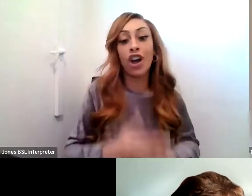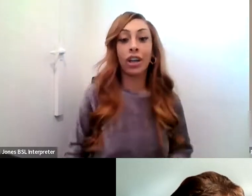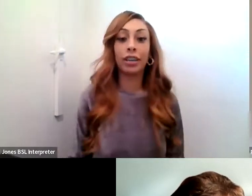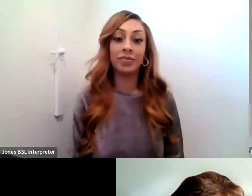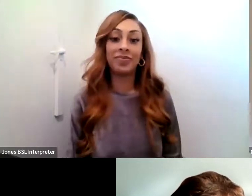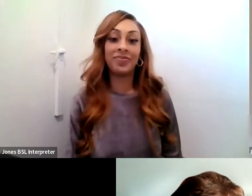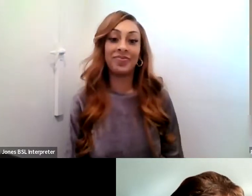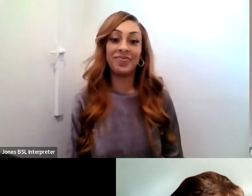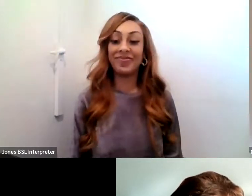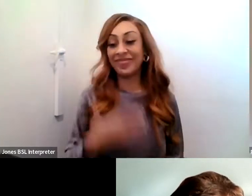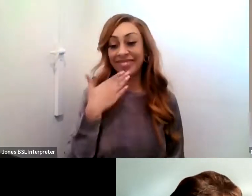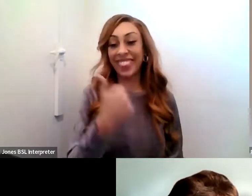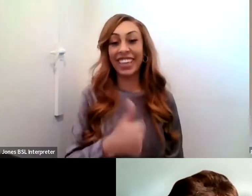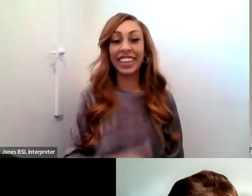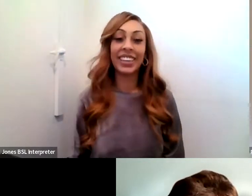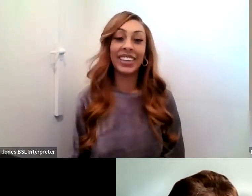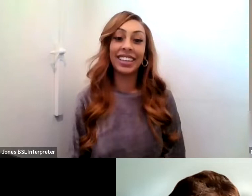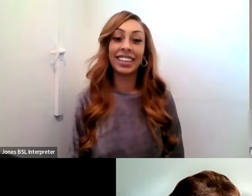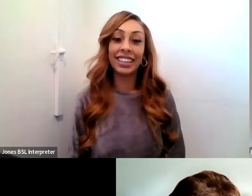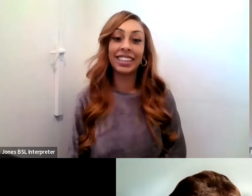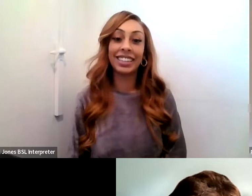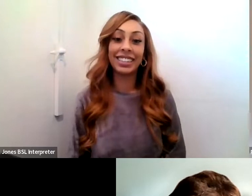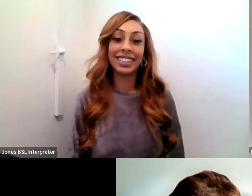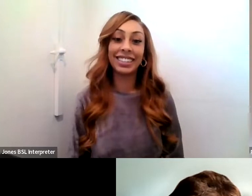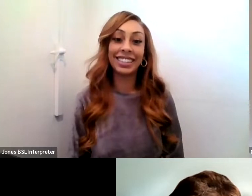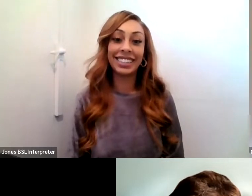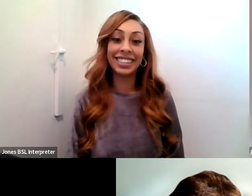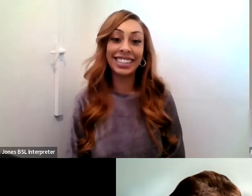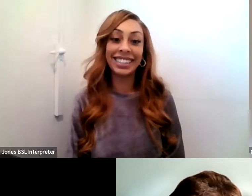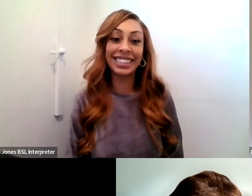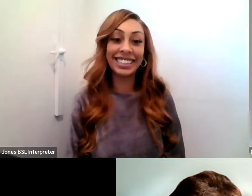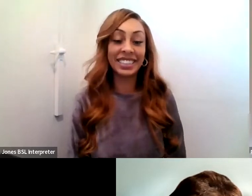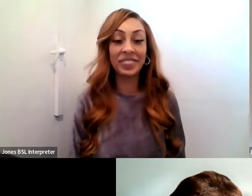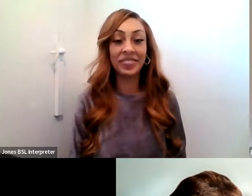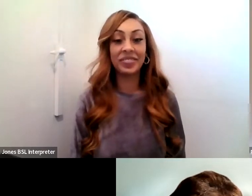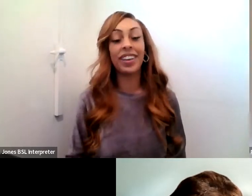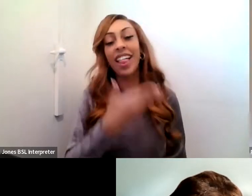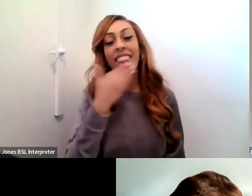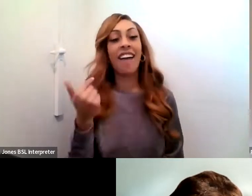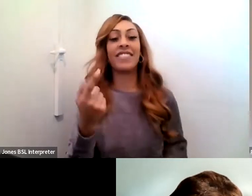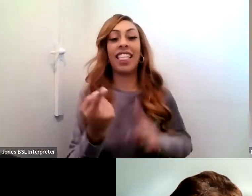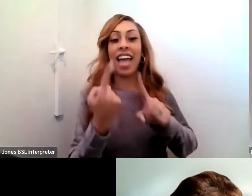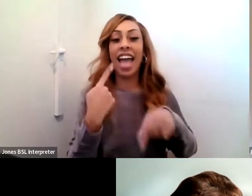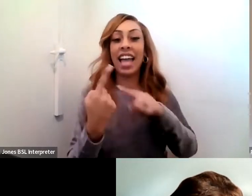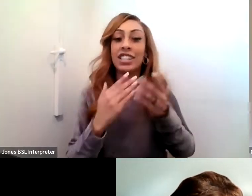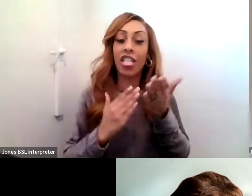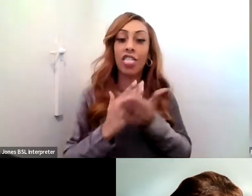That's fantastic, thank you so much, Jamie. And yes, brilliantly eloquent answers throughout as well, I really appreciate that.